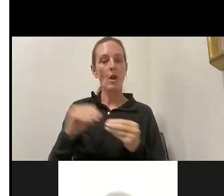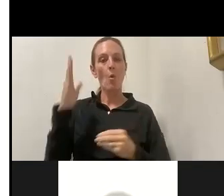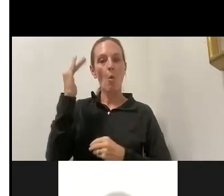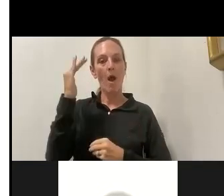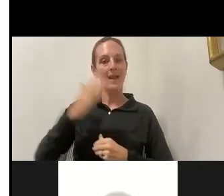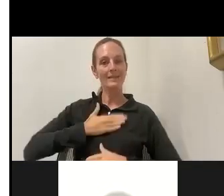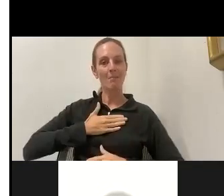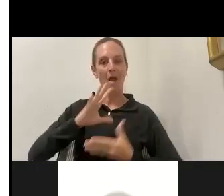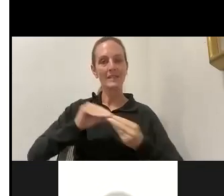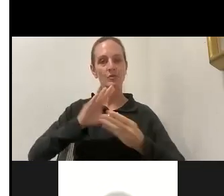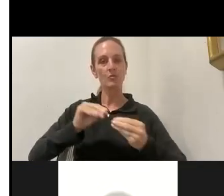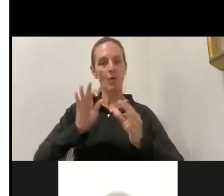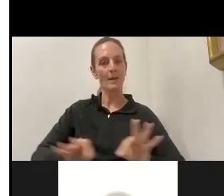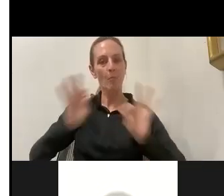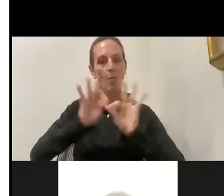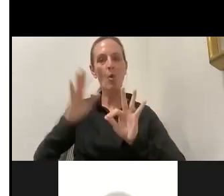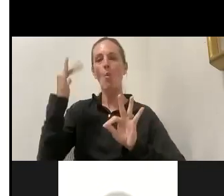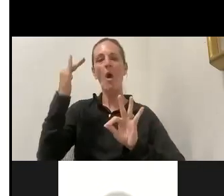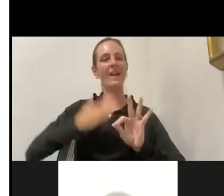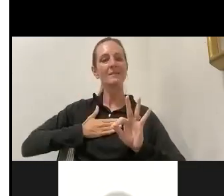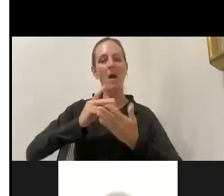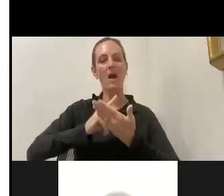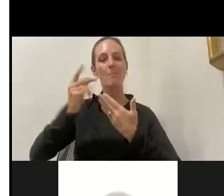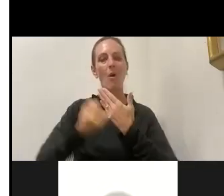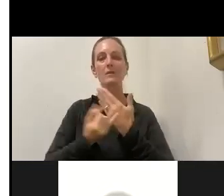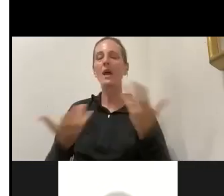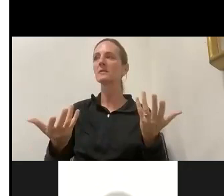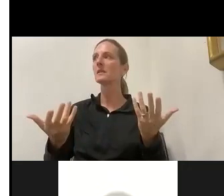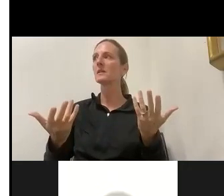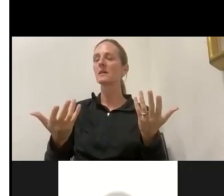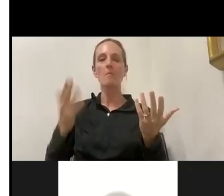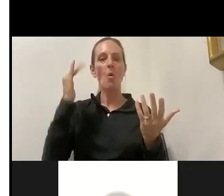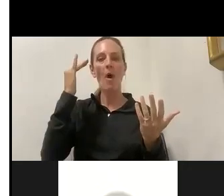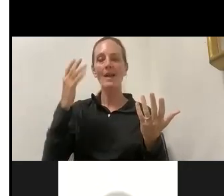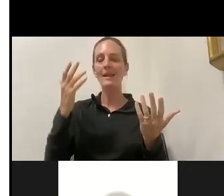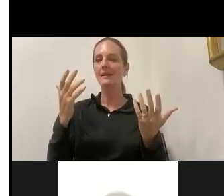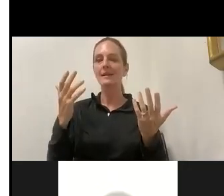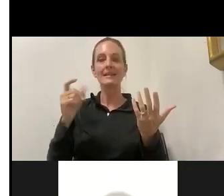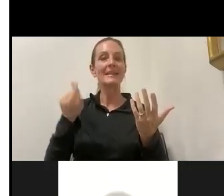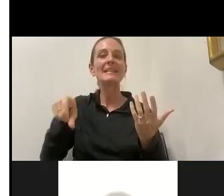your story or project important? Why does it stand out? Why is it needed in your community?